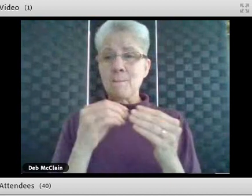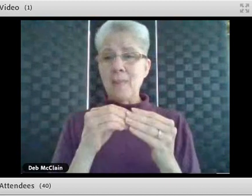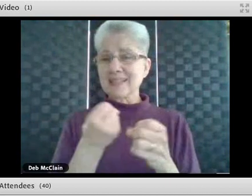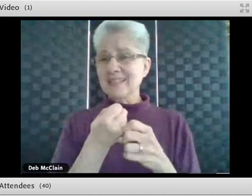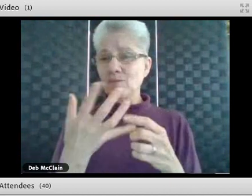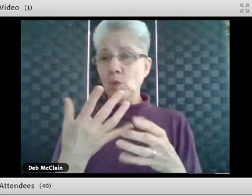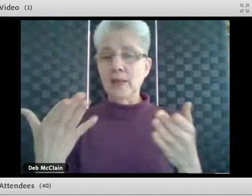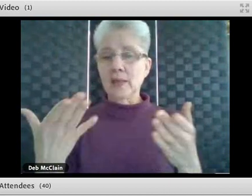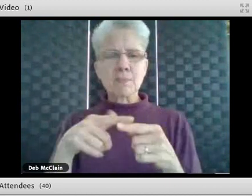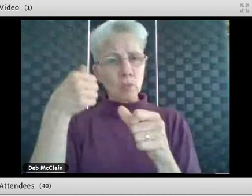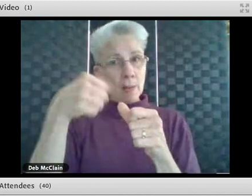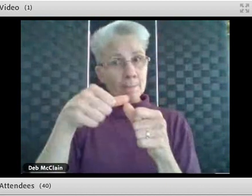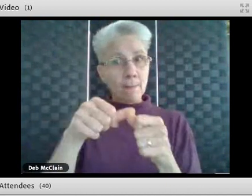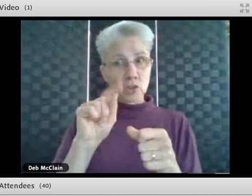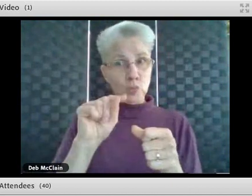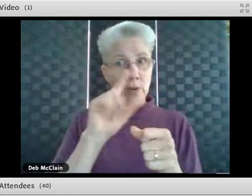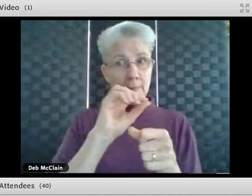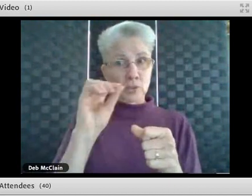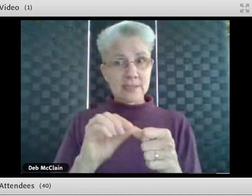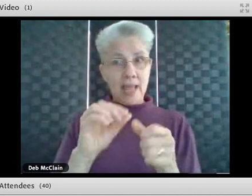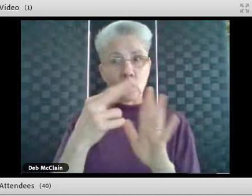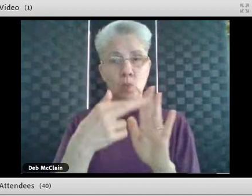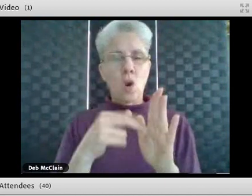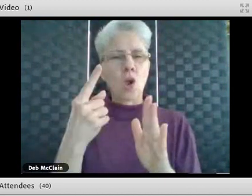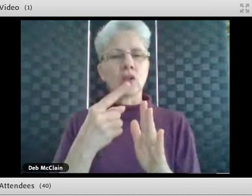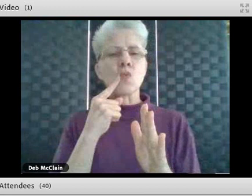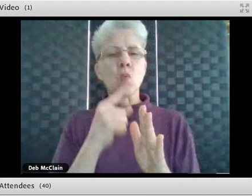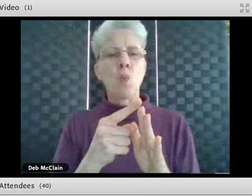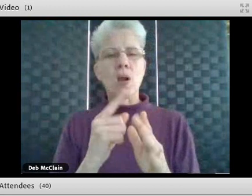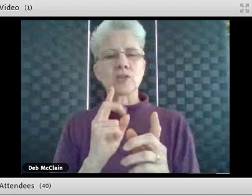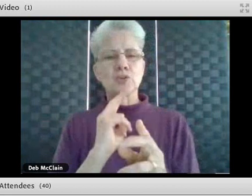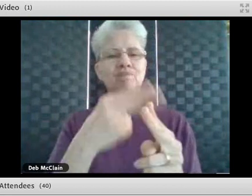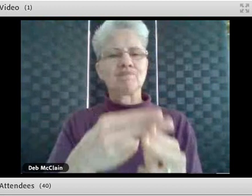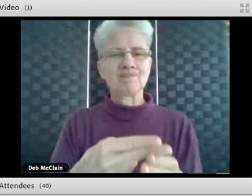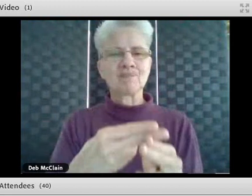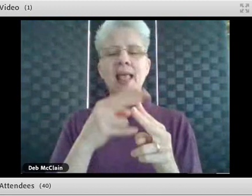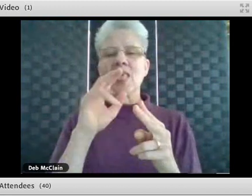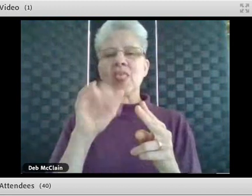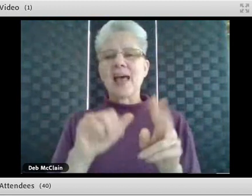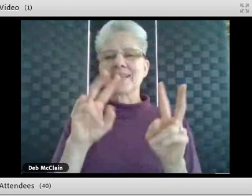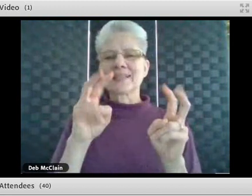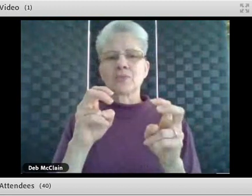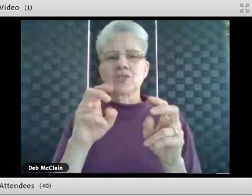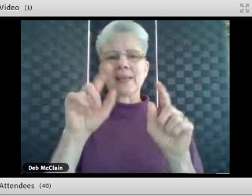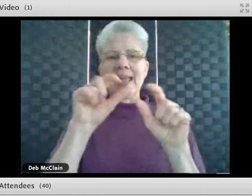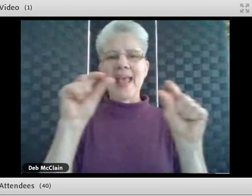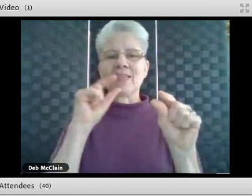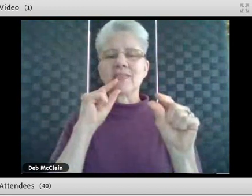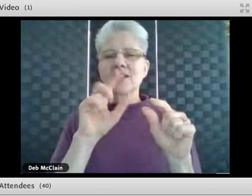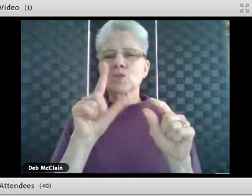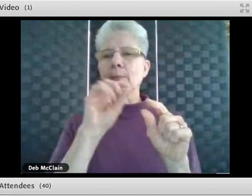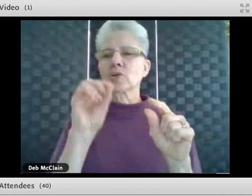But remember our 20% rule. So we only want to assign subject headings for topics that are covered at least 20% of the work,